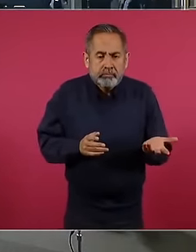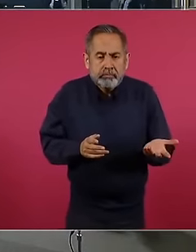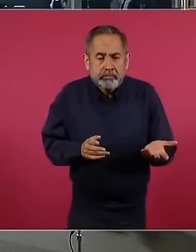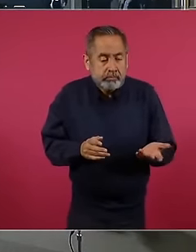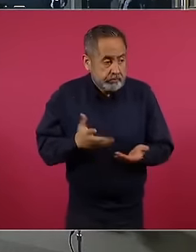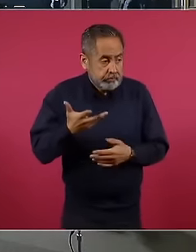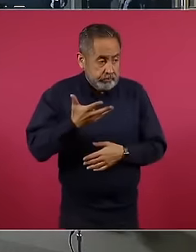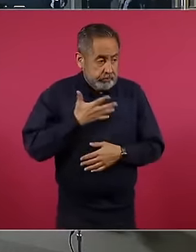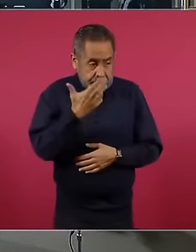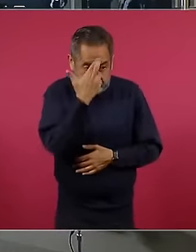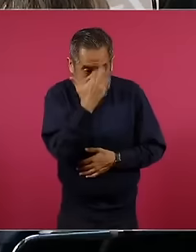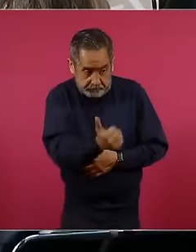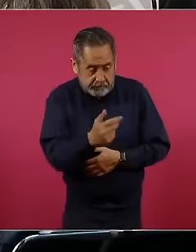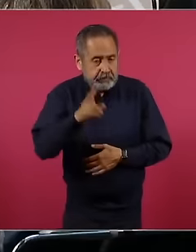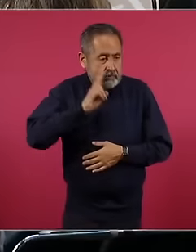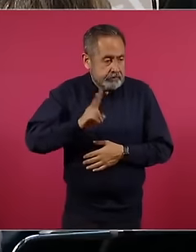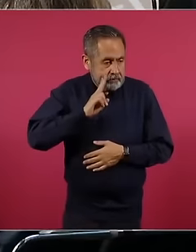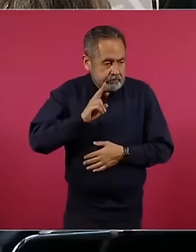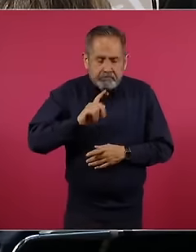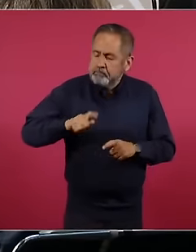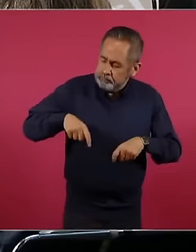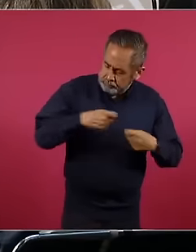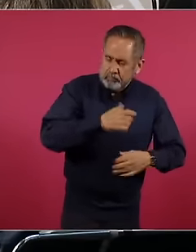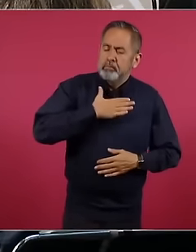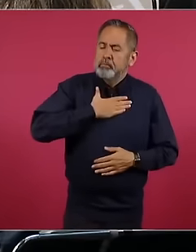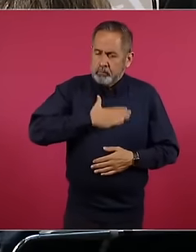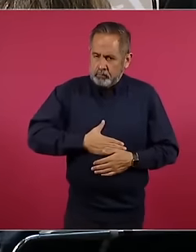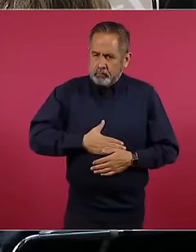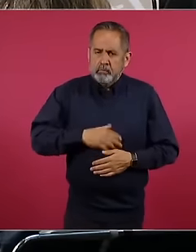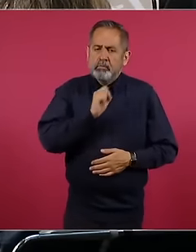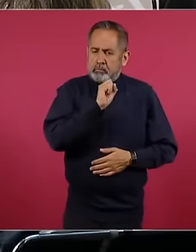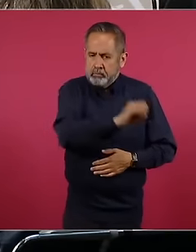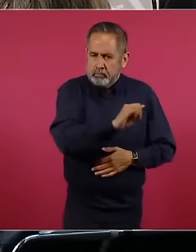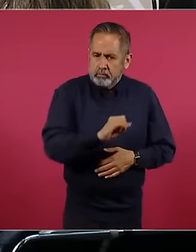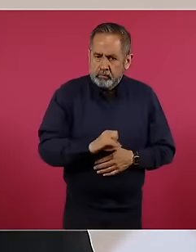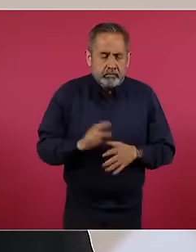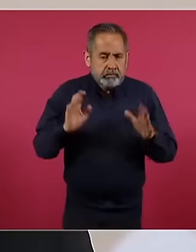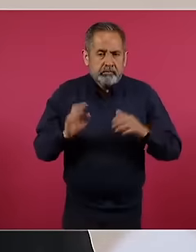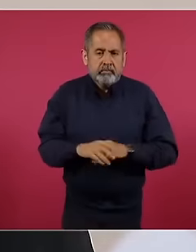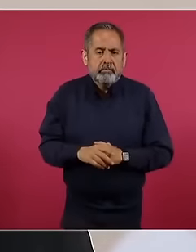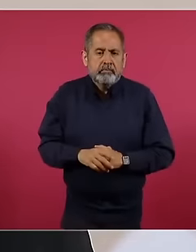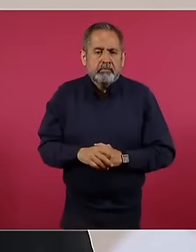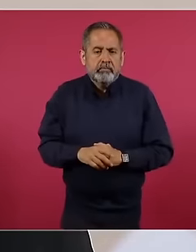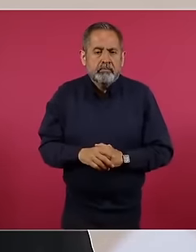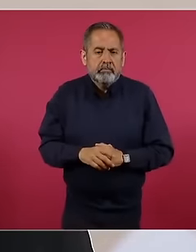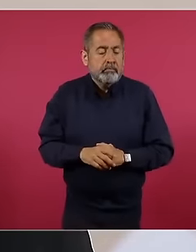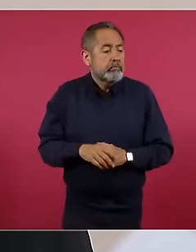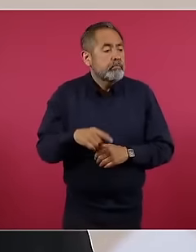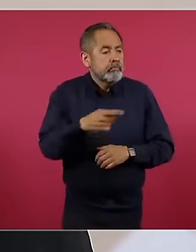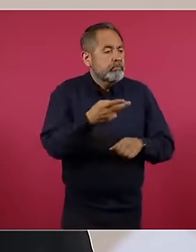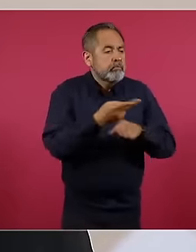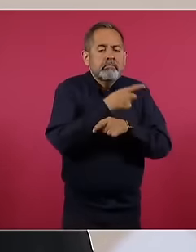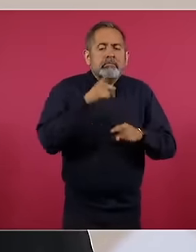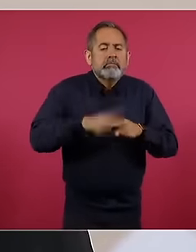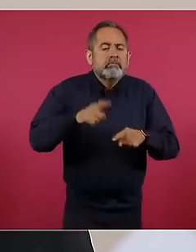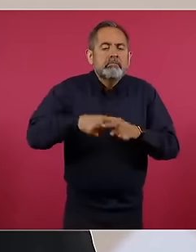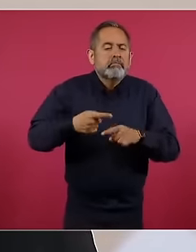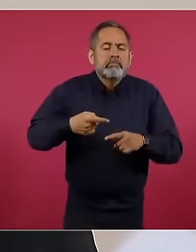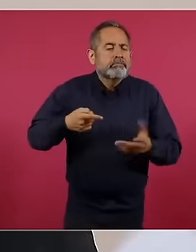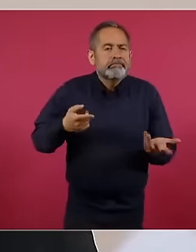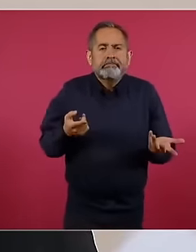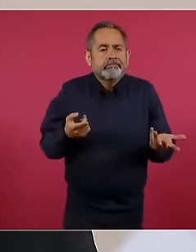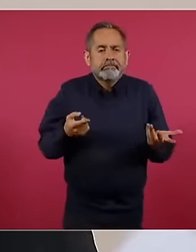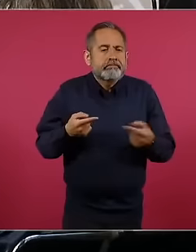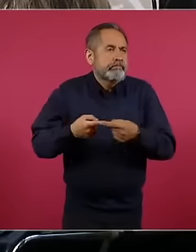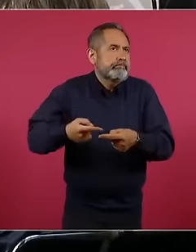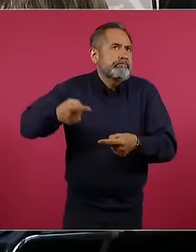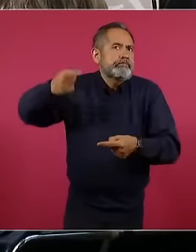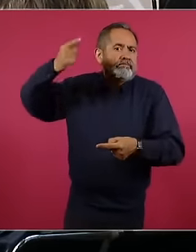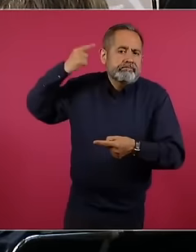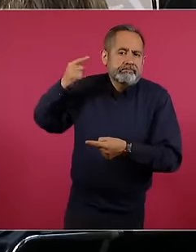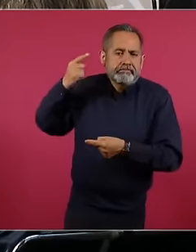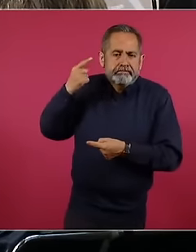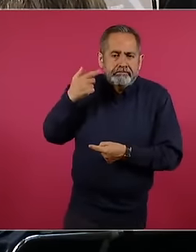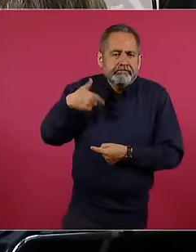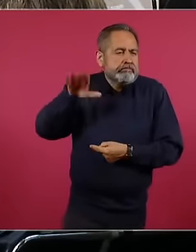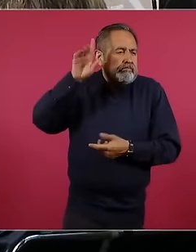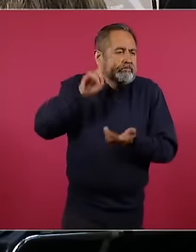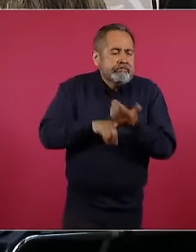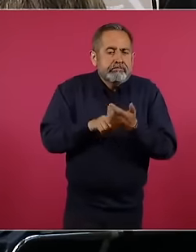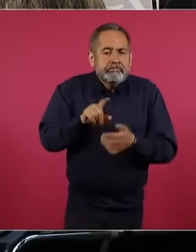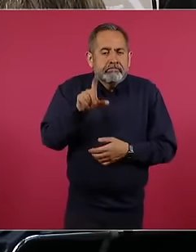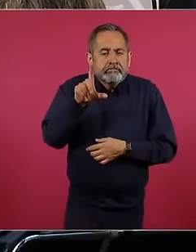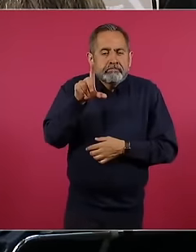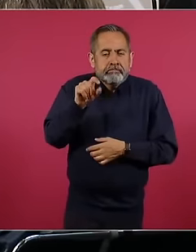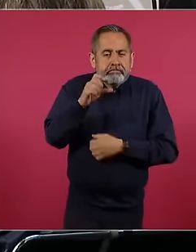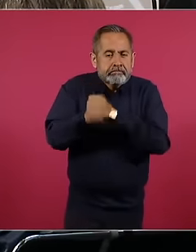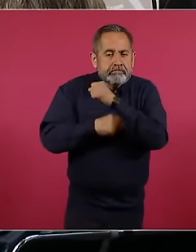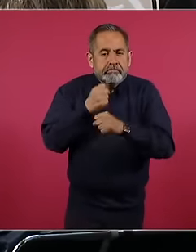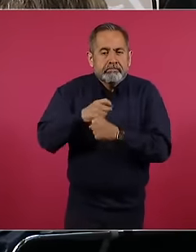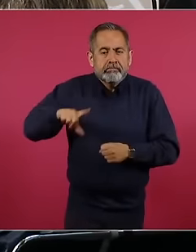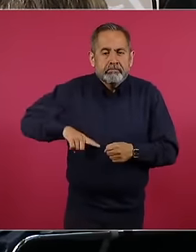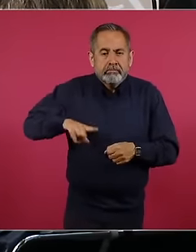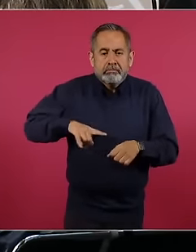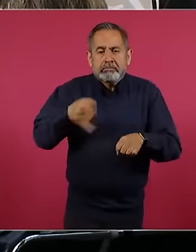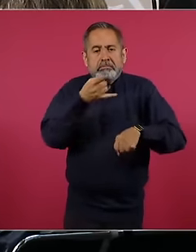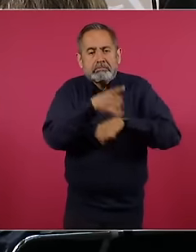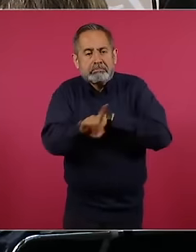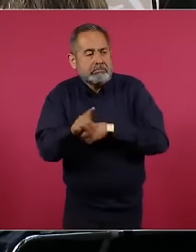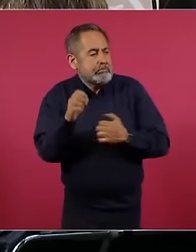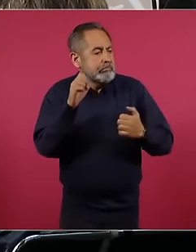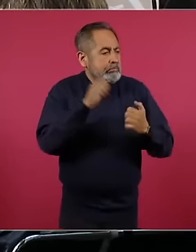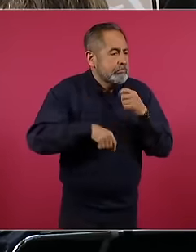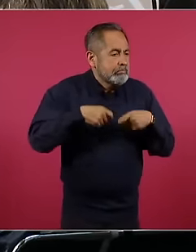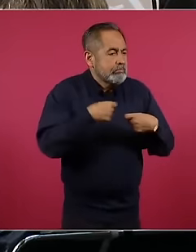right there will be justice Although the damage occurred 20 or